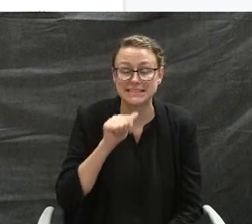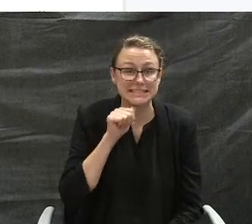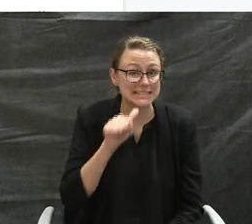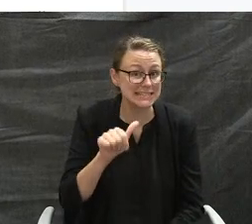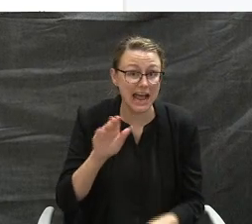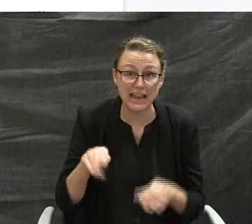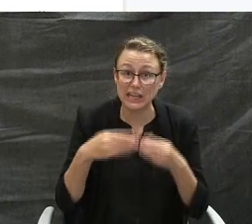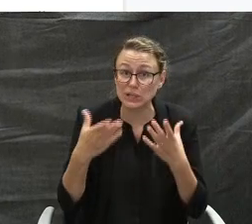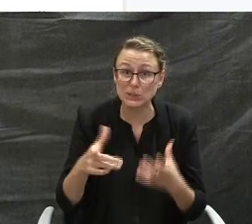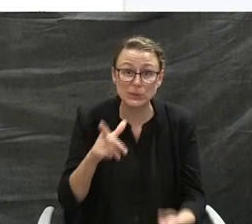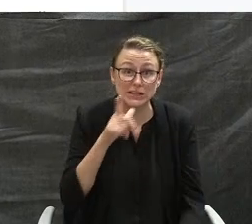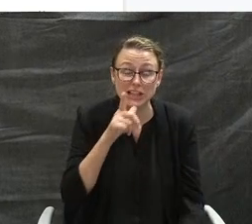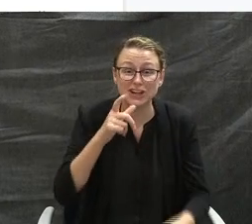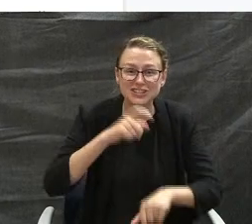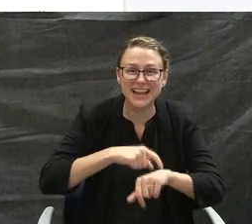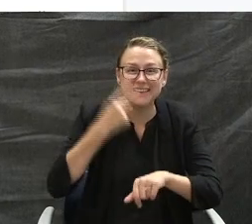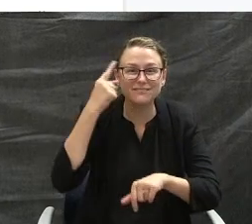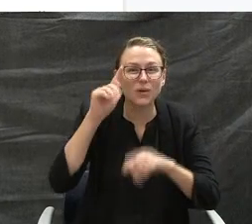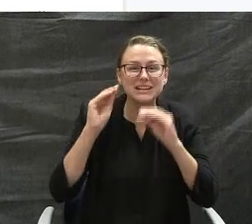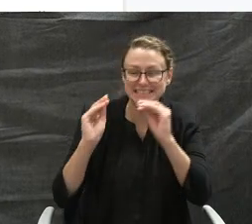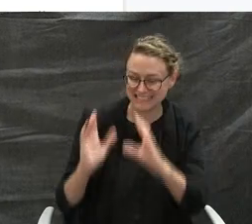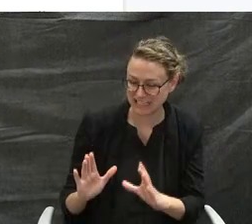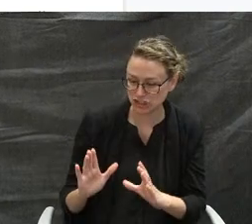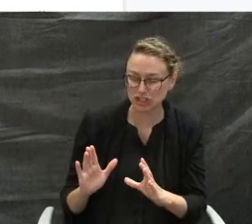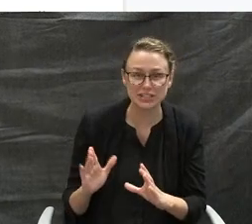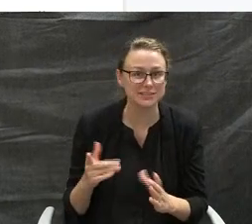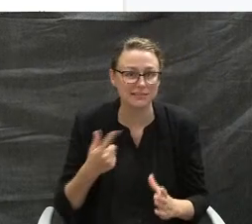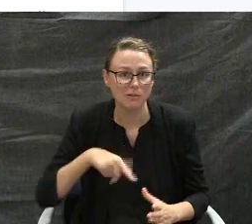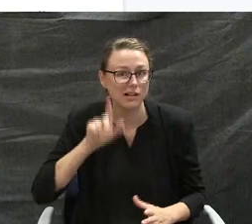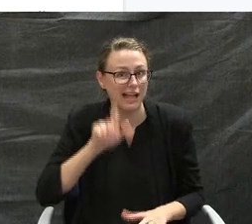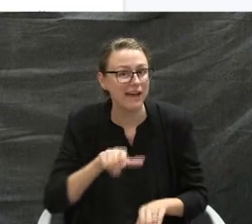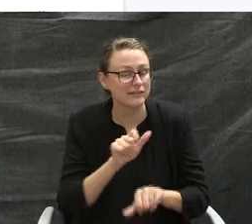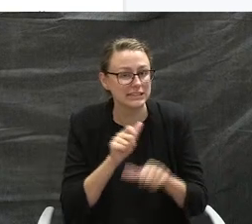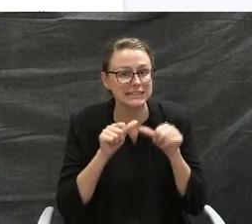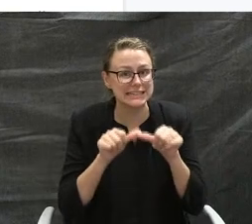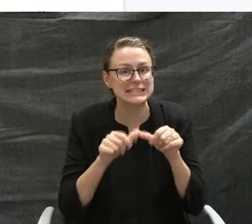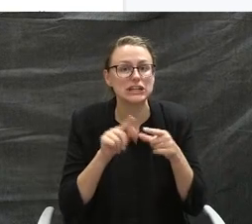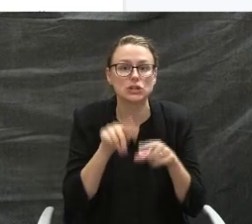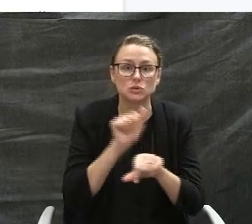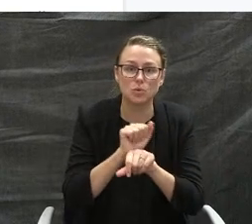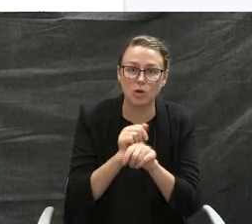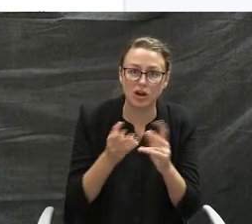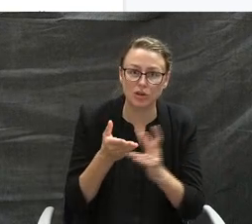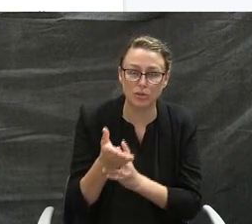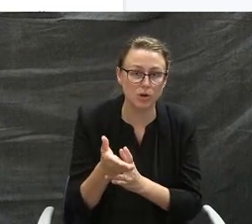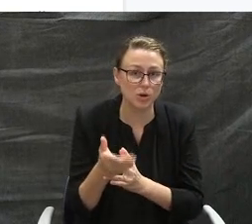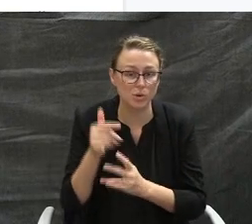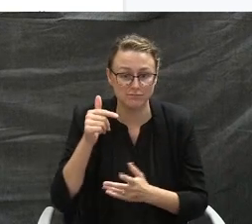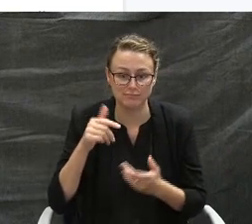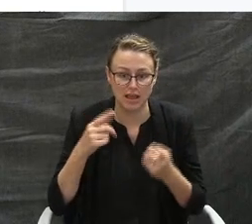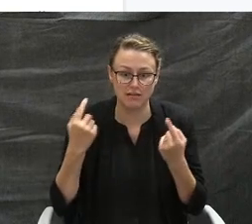so that is something that we will have to continue to work through as this model gets more